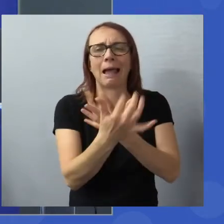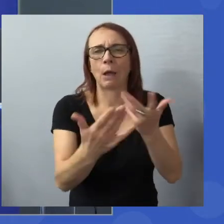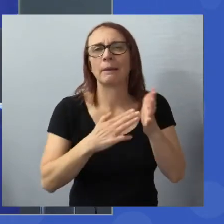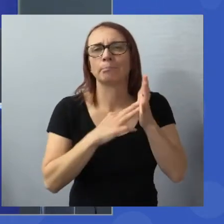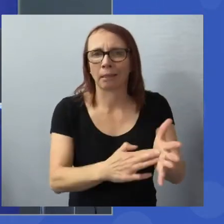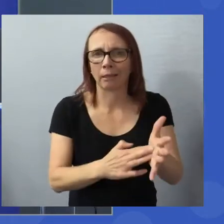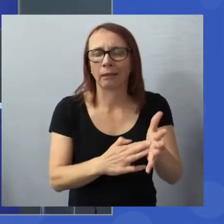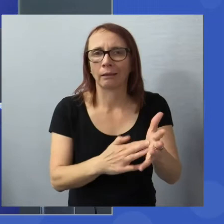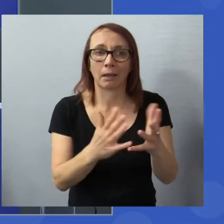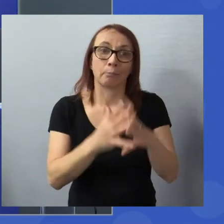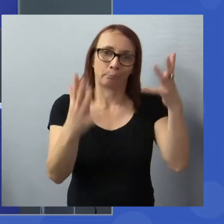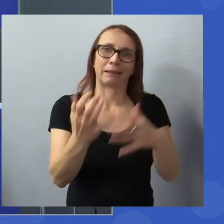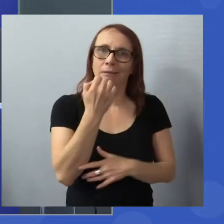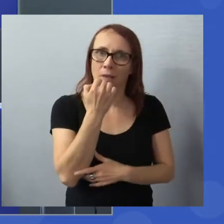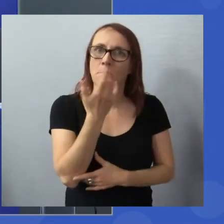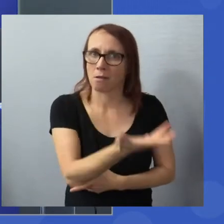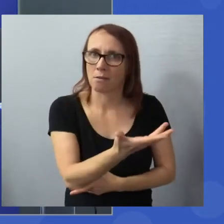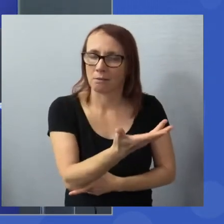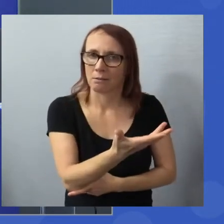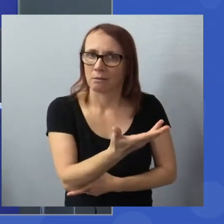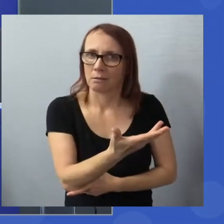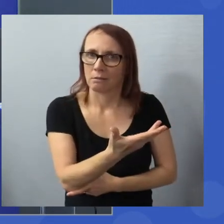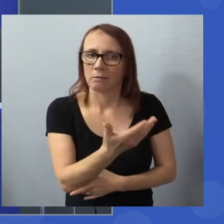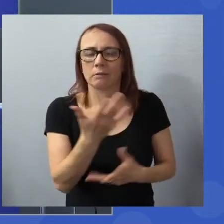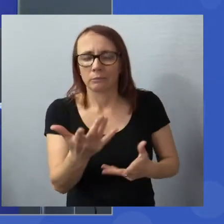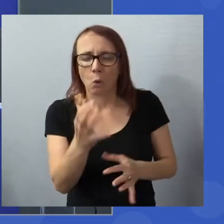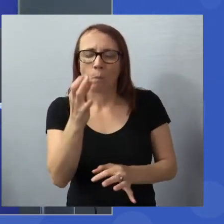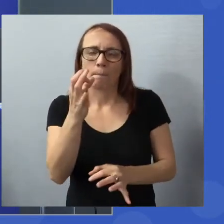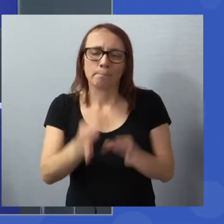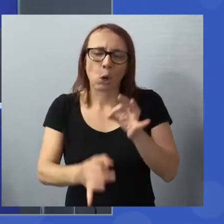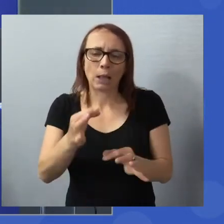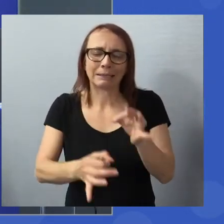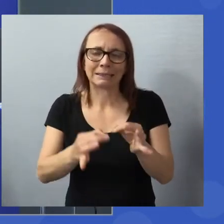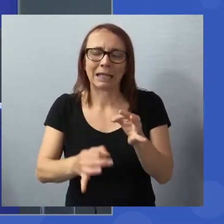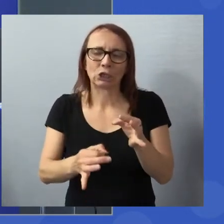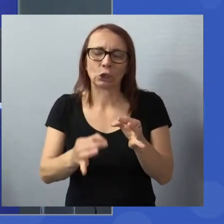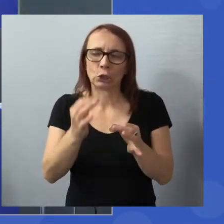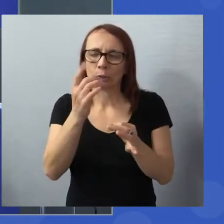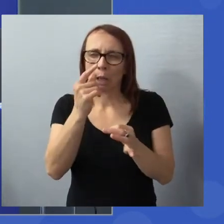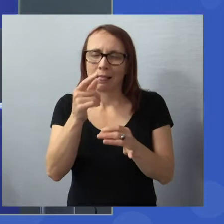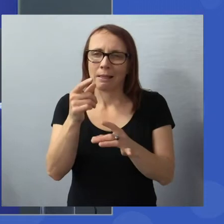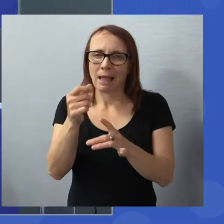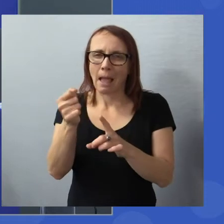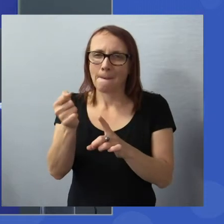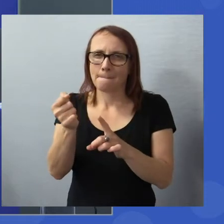number so politicians can can abuse the opportunity - sorry it can abuse a